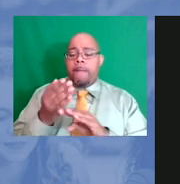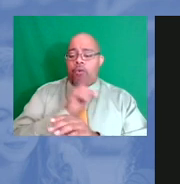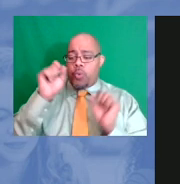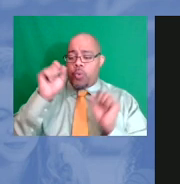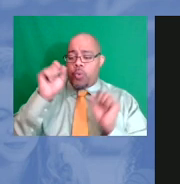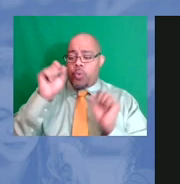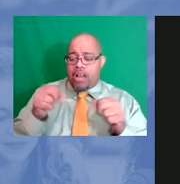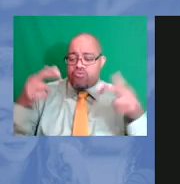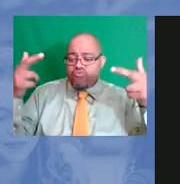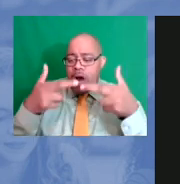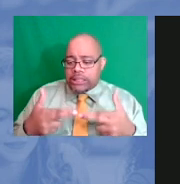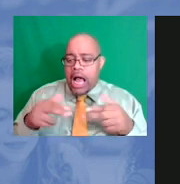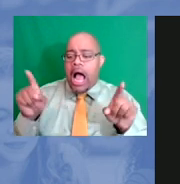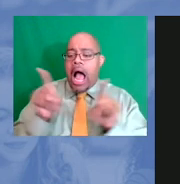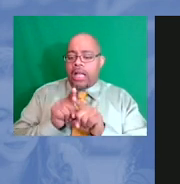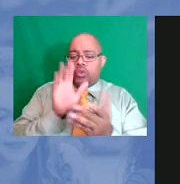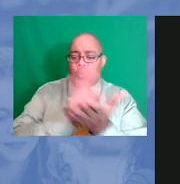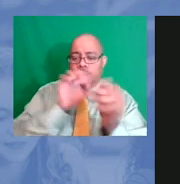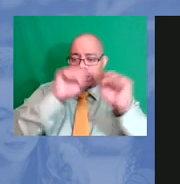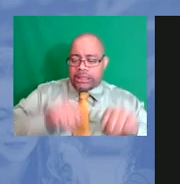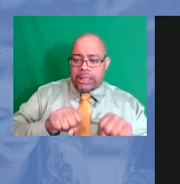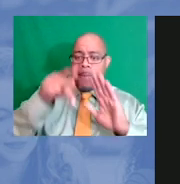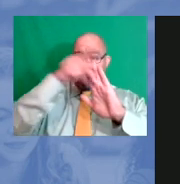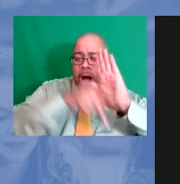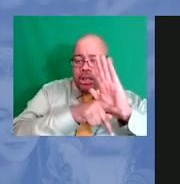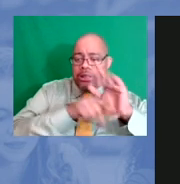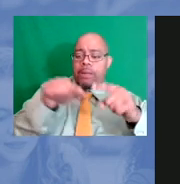SYSTEM THE POLICIES AND PRACTICES THAT YOU NEED TO PUT IN PLACE.